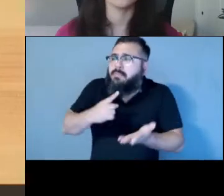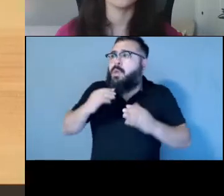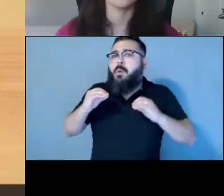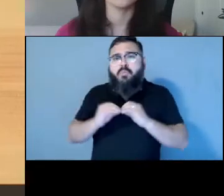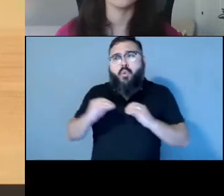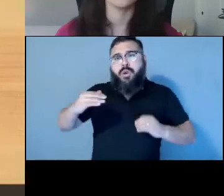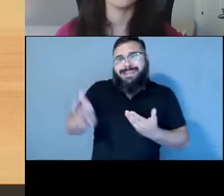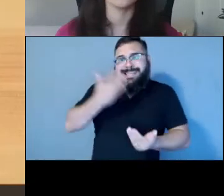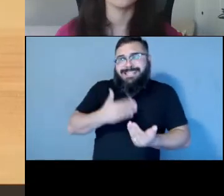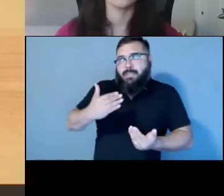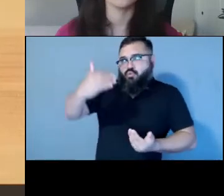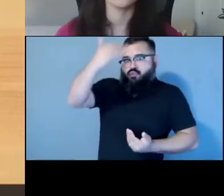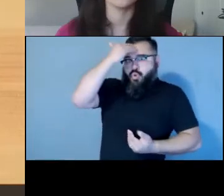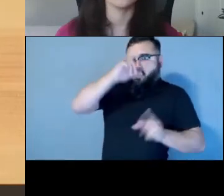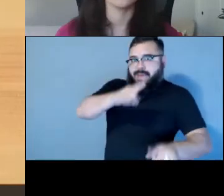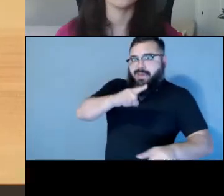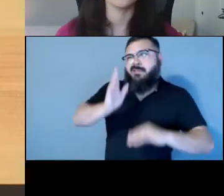than others, if you're asking for something,